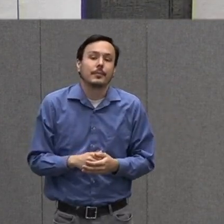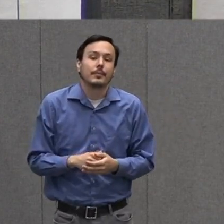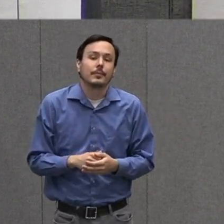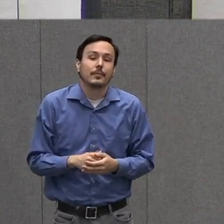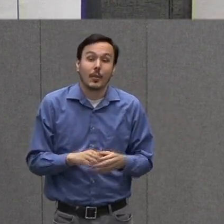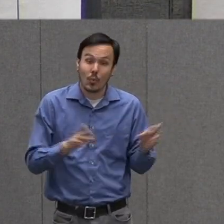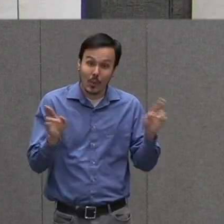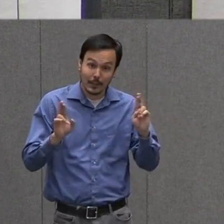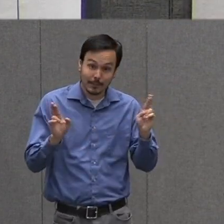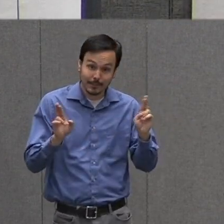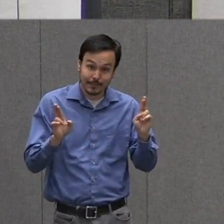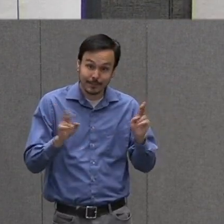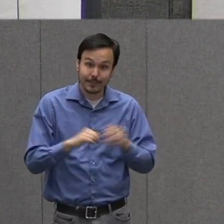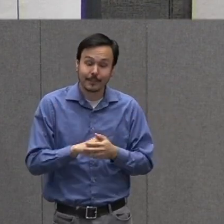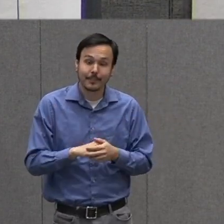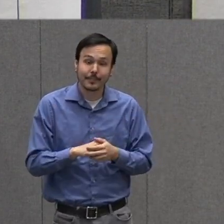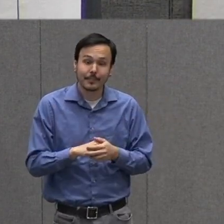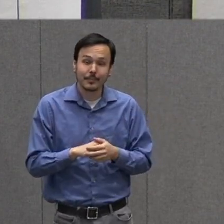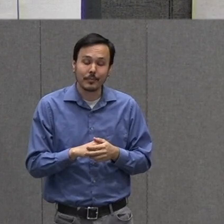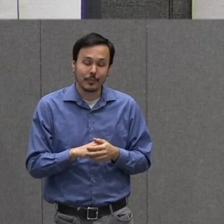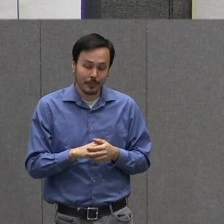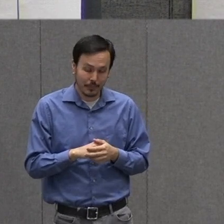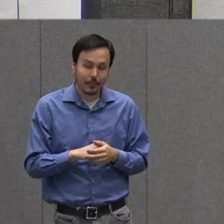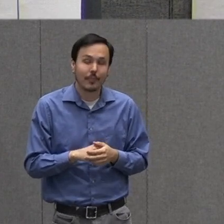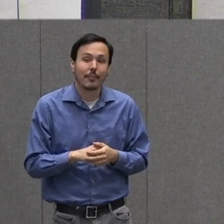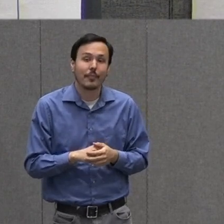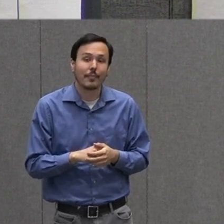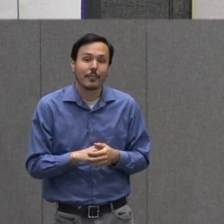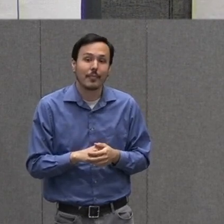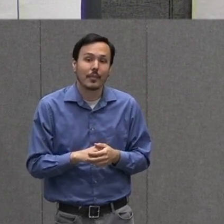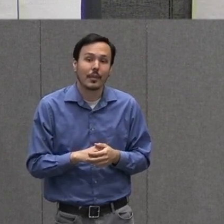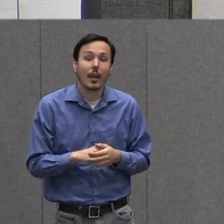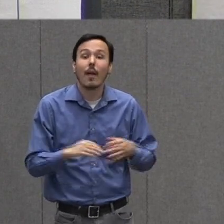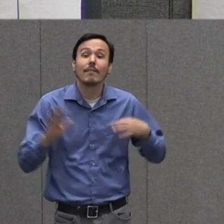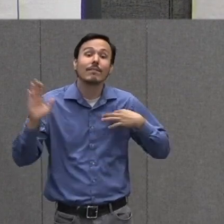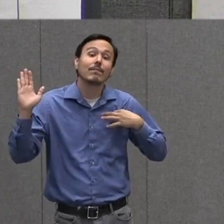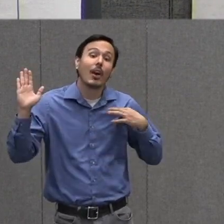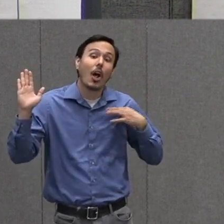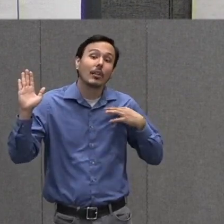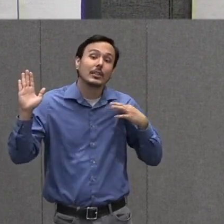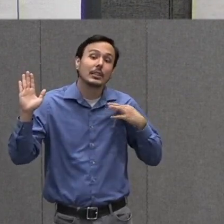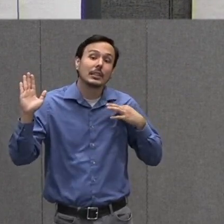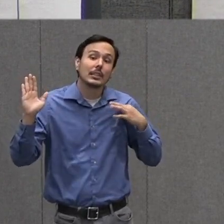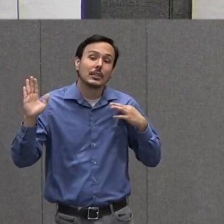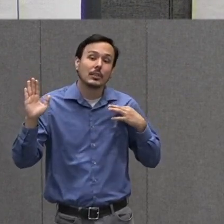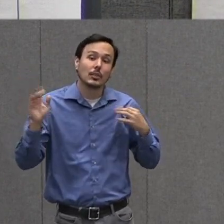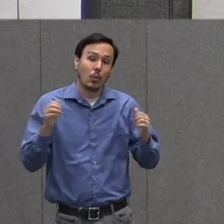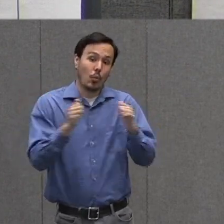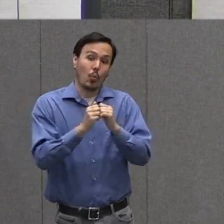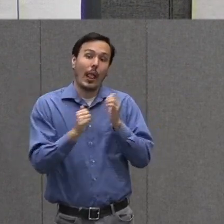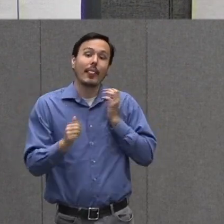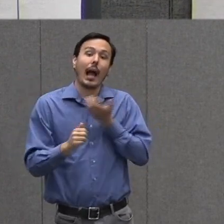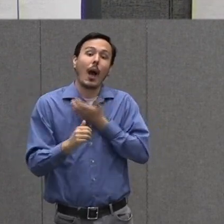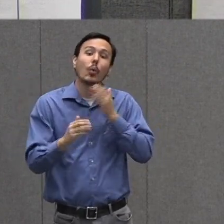Ready? Here we go. Volunteers in our communities,